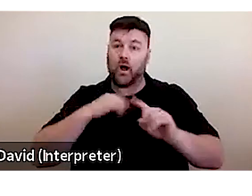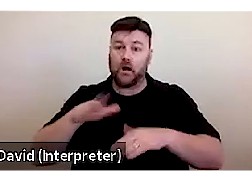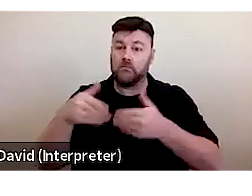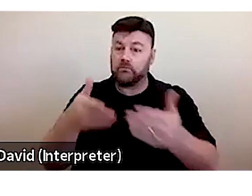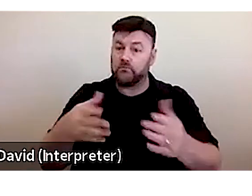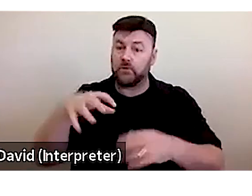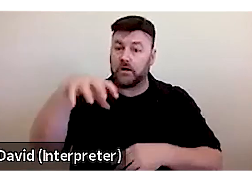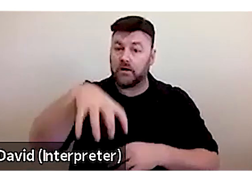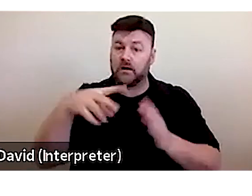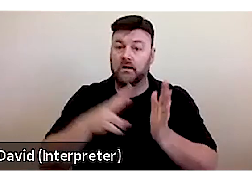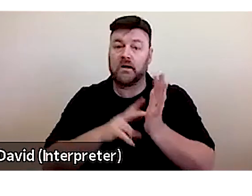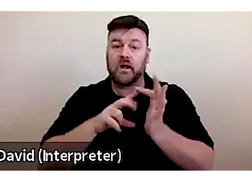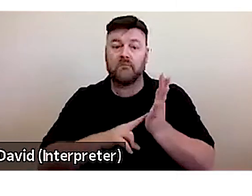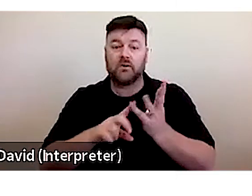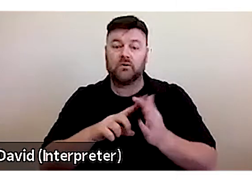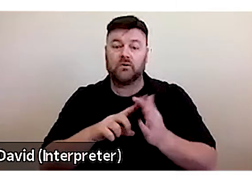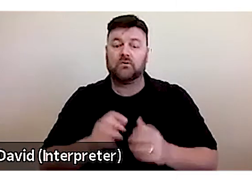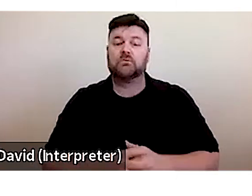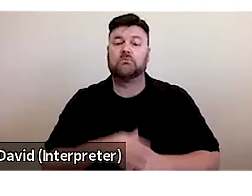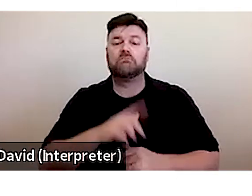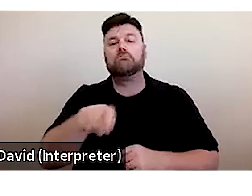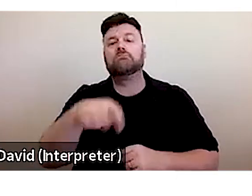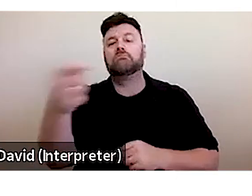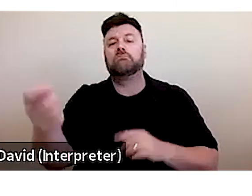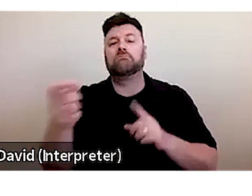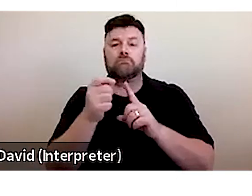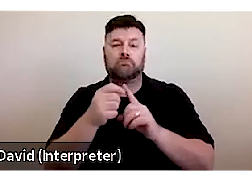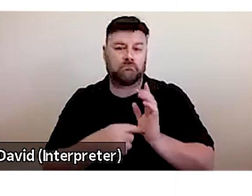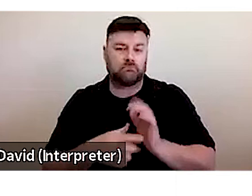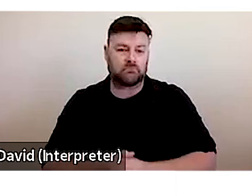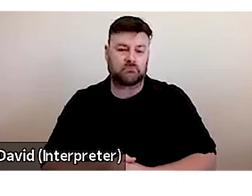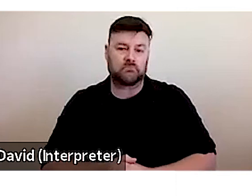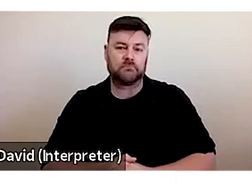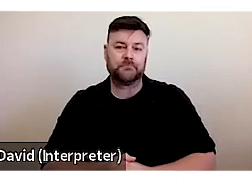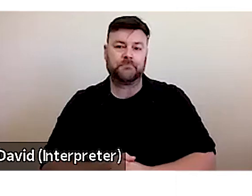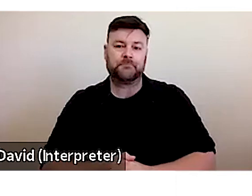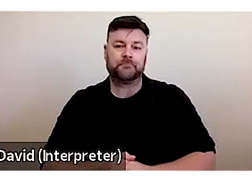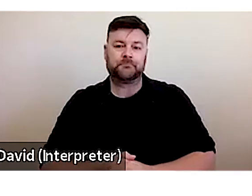There are some differences.